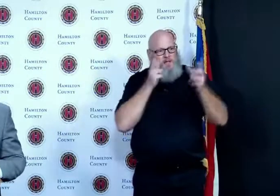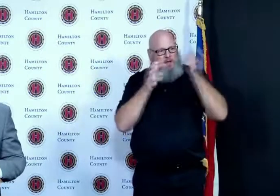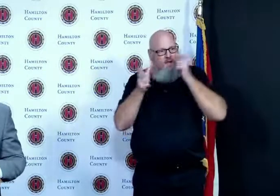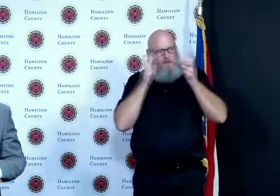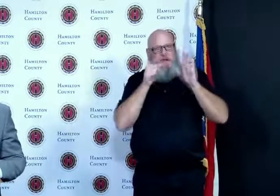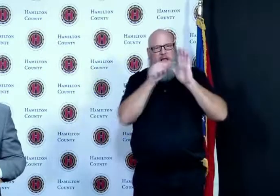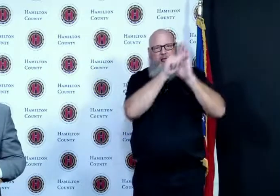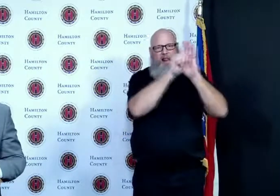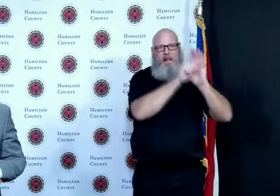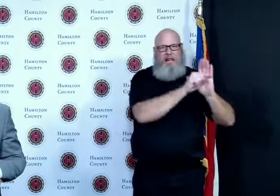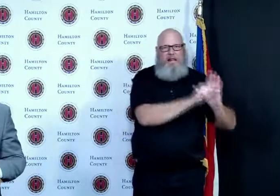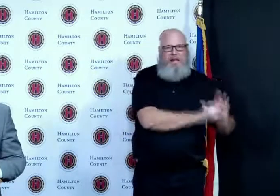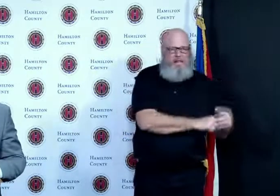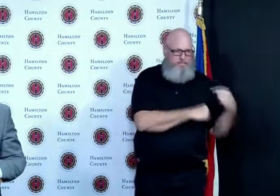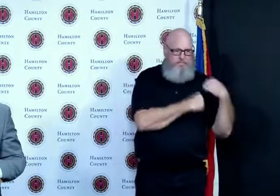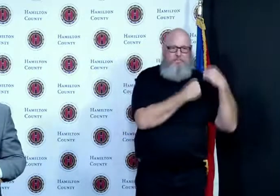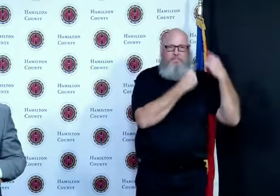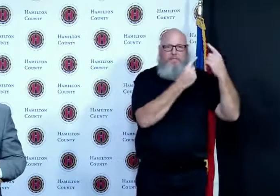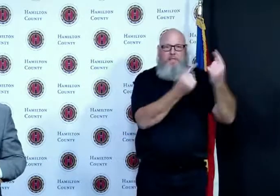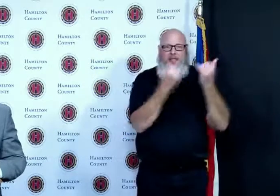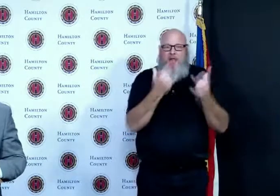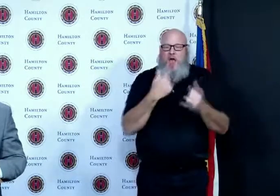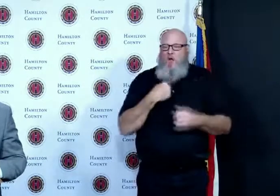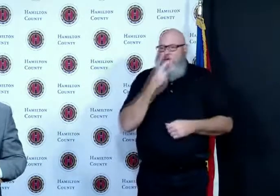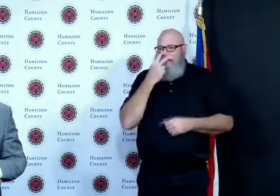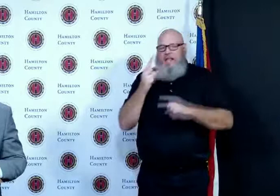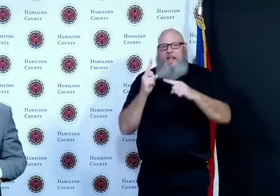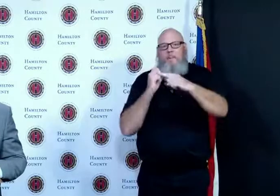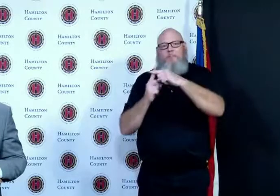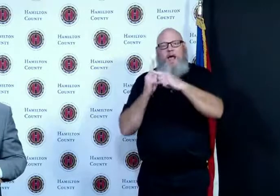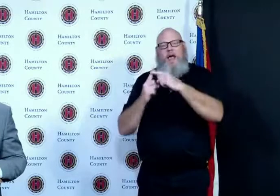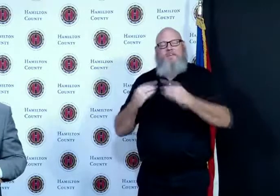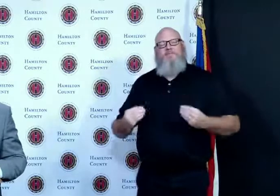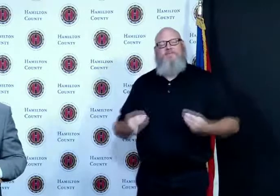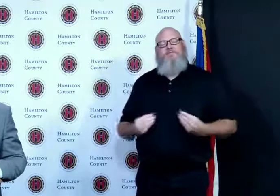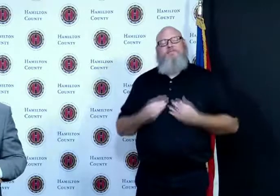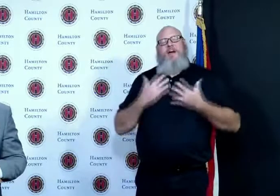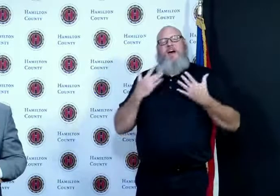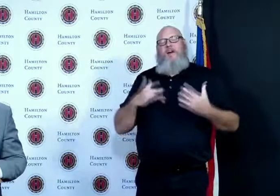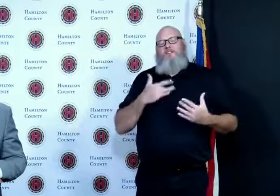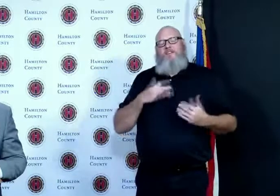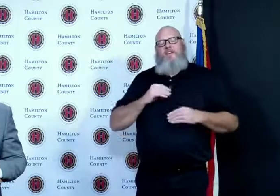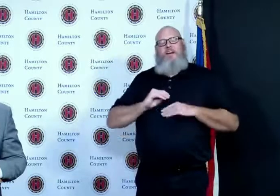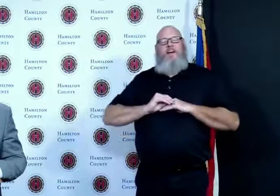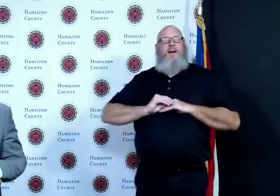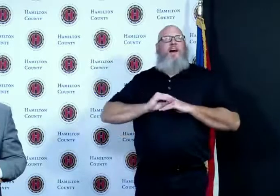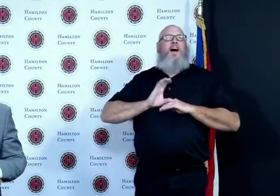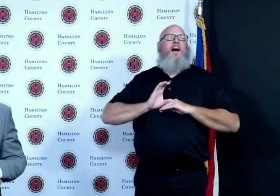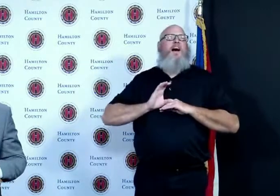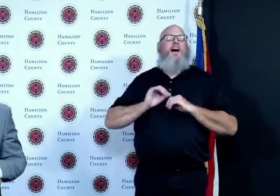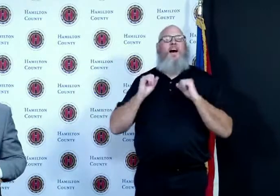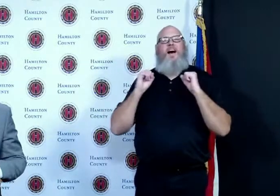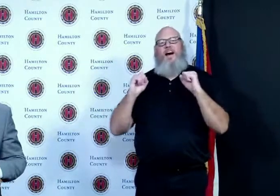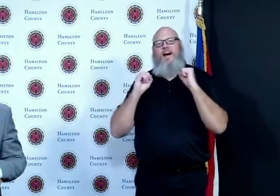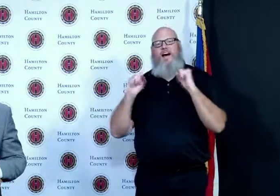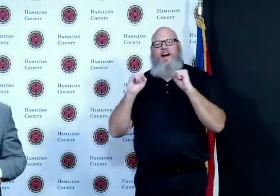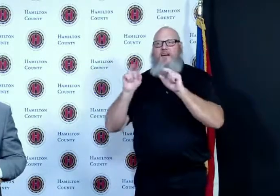500 individuals in Forest Park these are once again the 80 and 80 years old and older